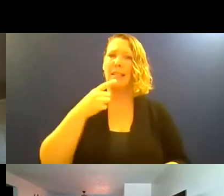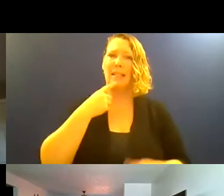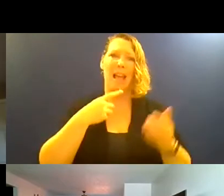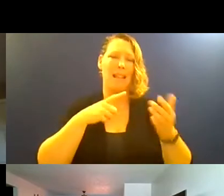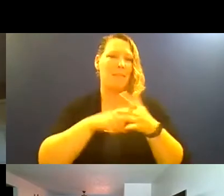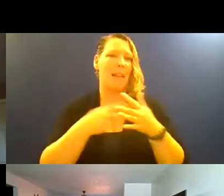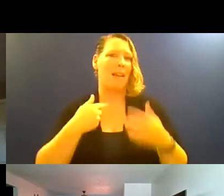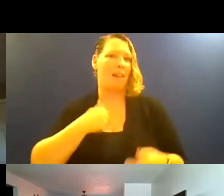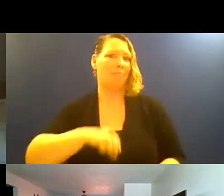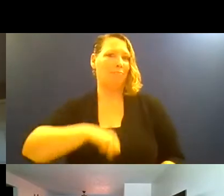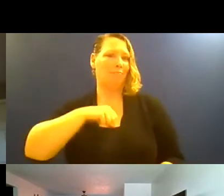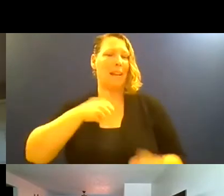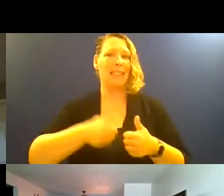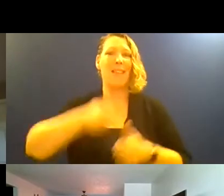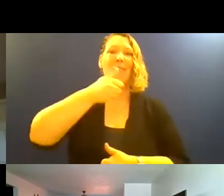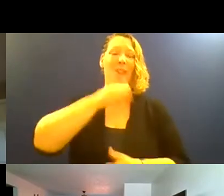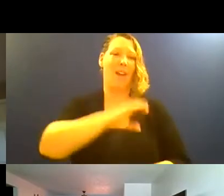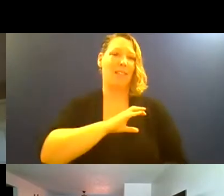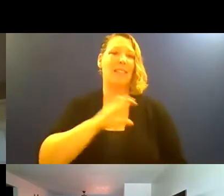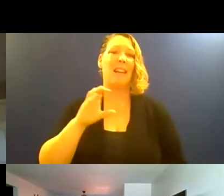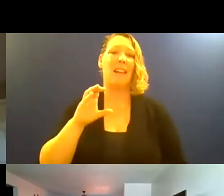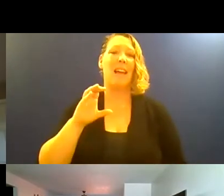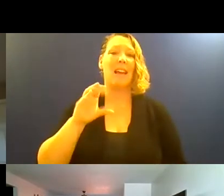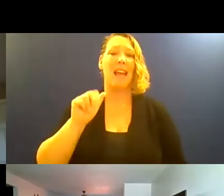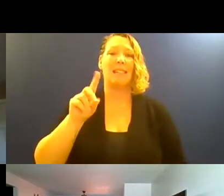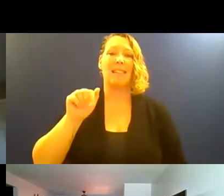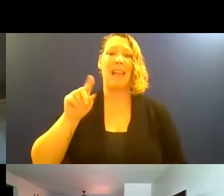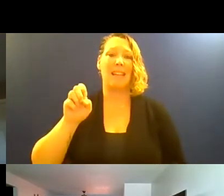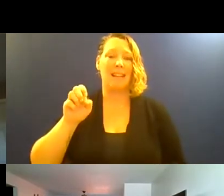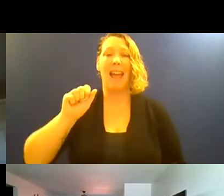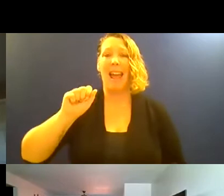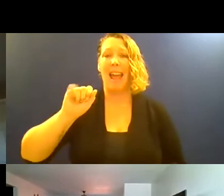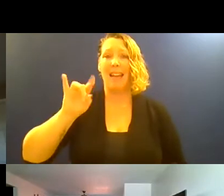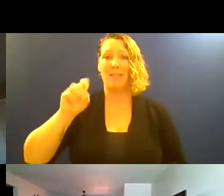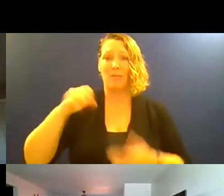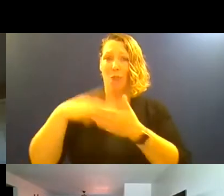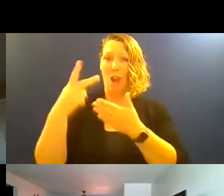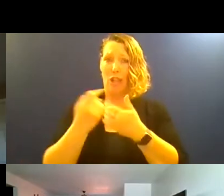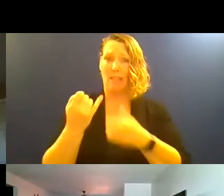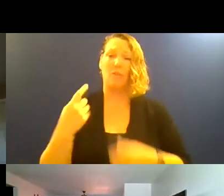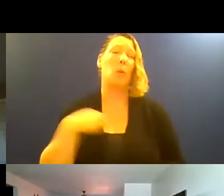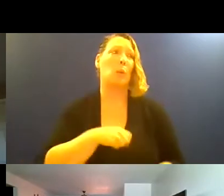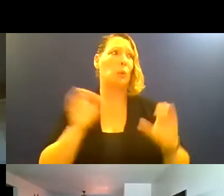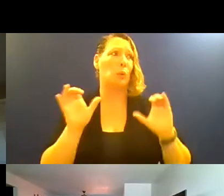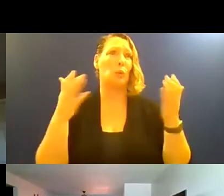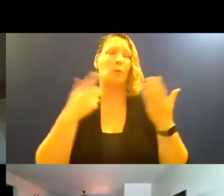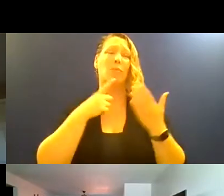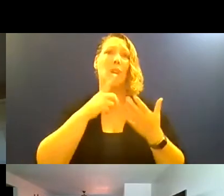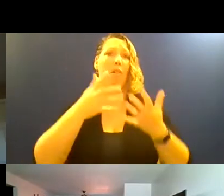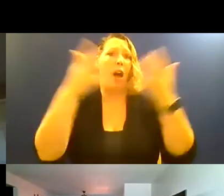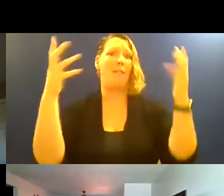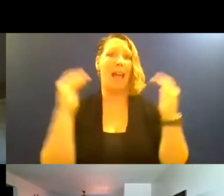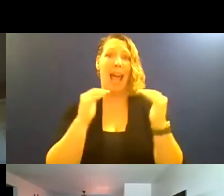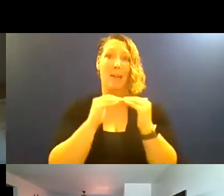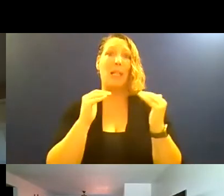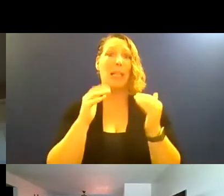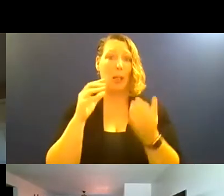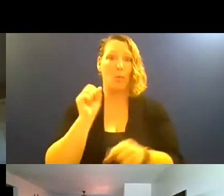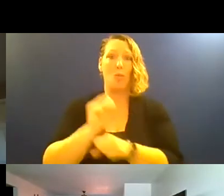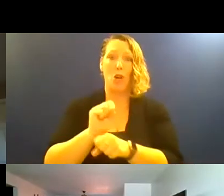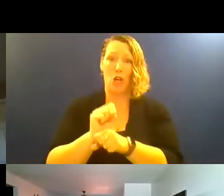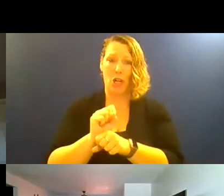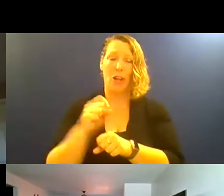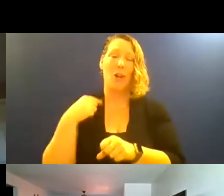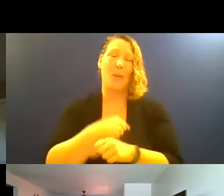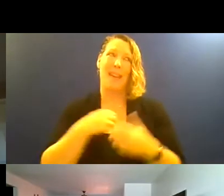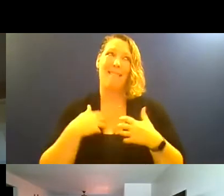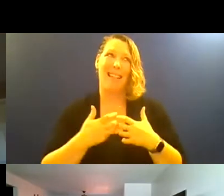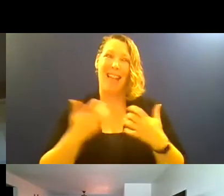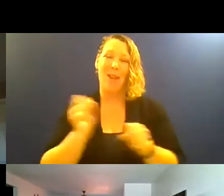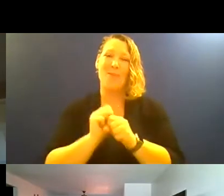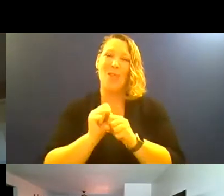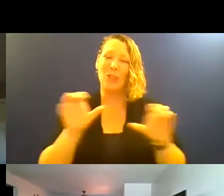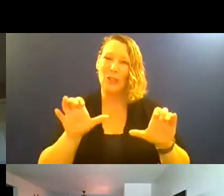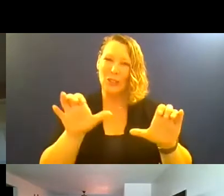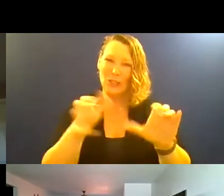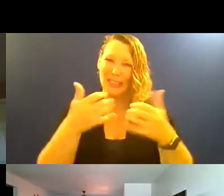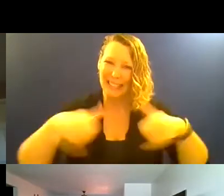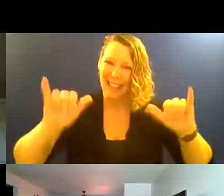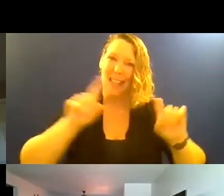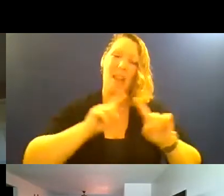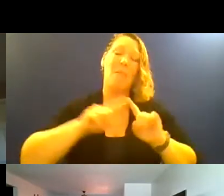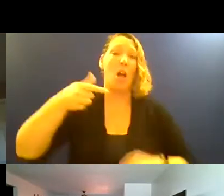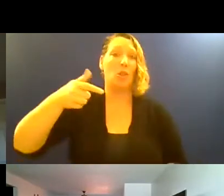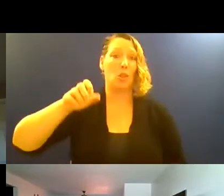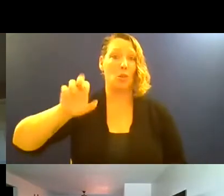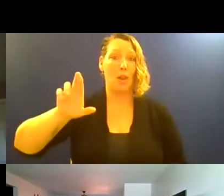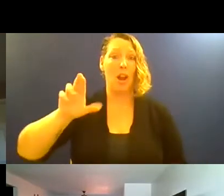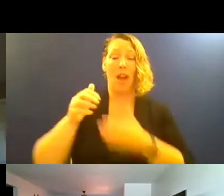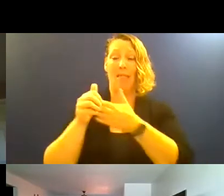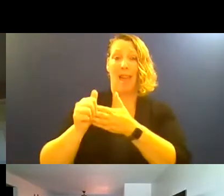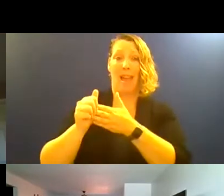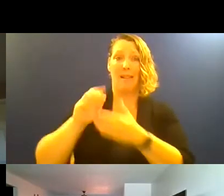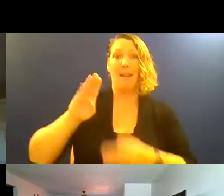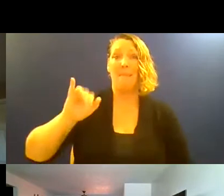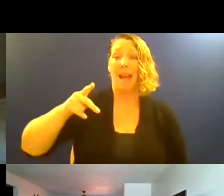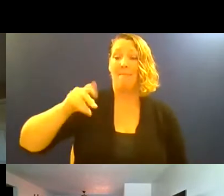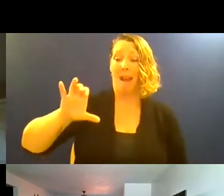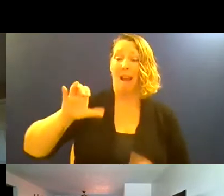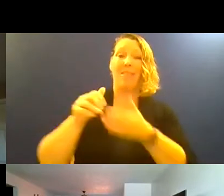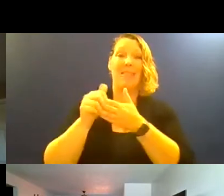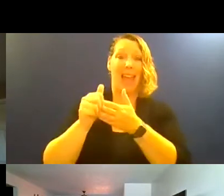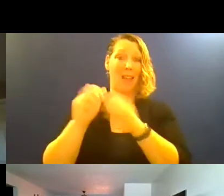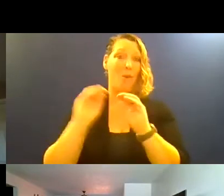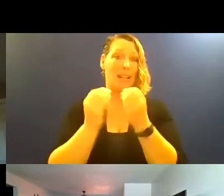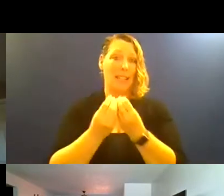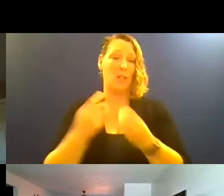be the chief executive officer at Cascade AIDS Project. And we have done a lot of really good equity work. We also have so much more work to do. And as a queer led, BIPOC led organization